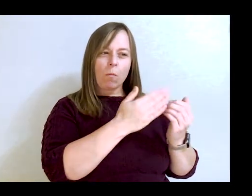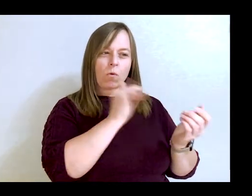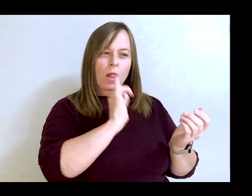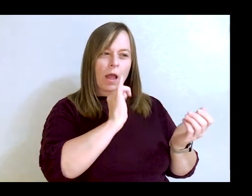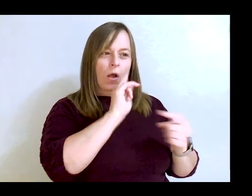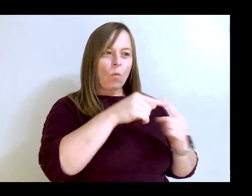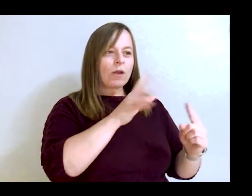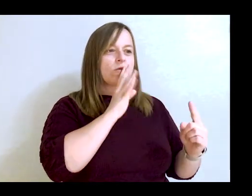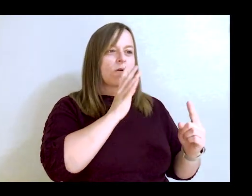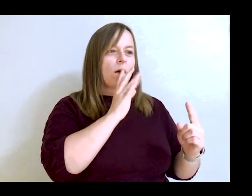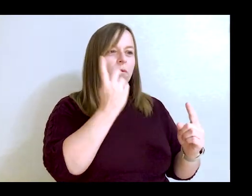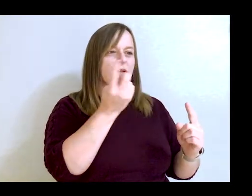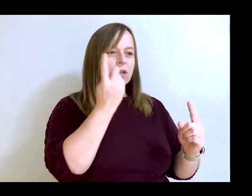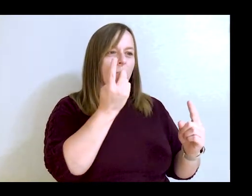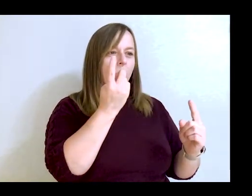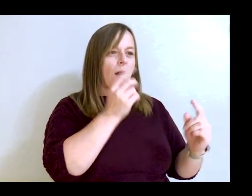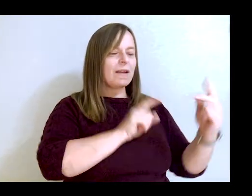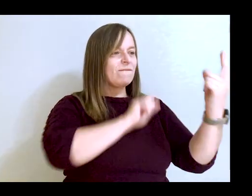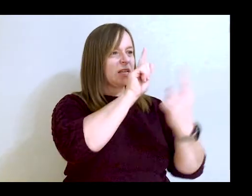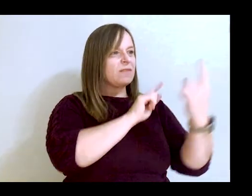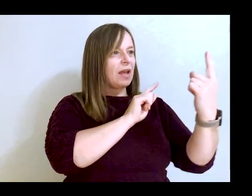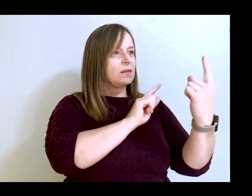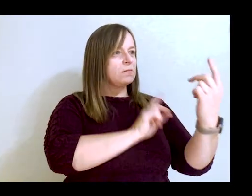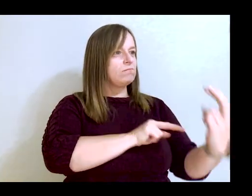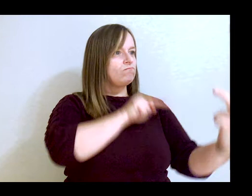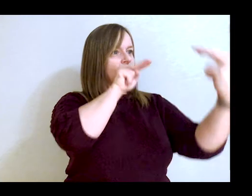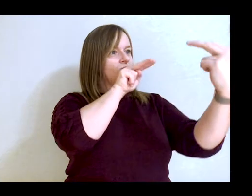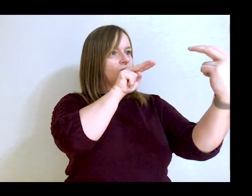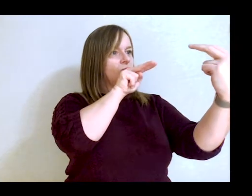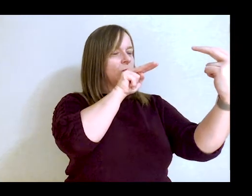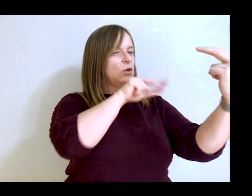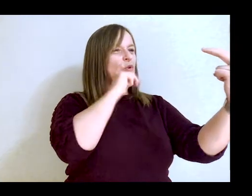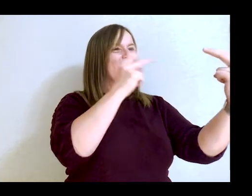almost like when you're talking to somebody face-to-face, you're not even